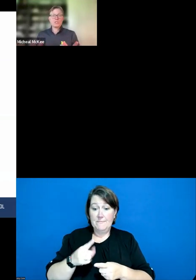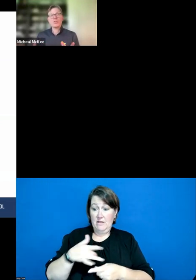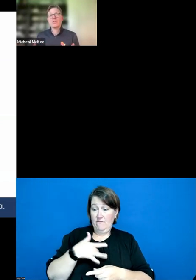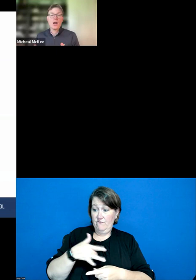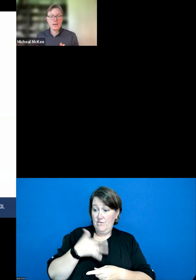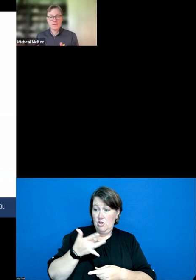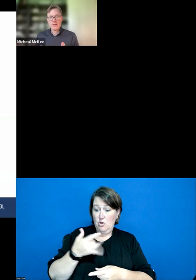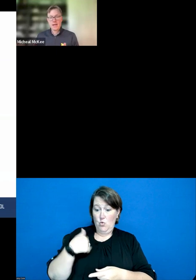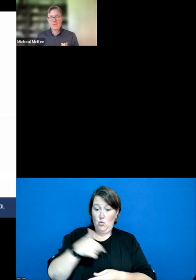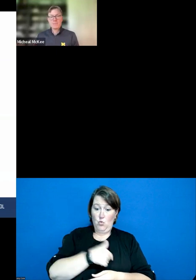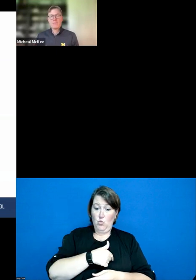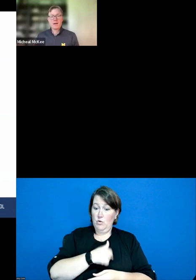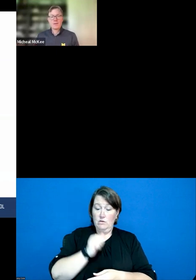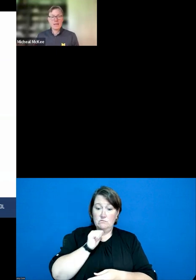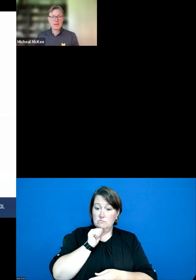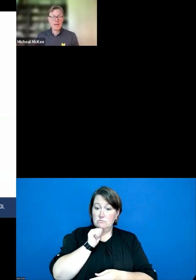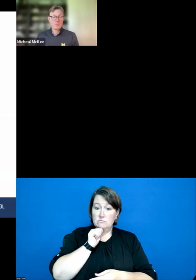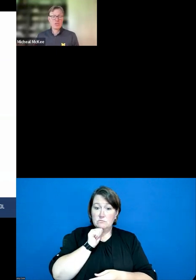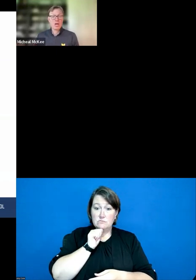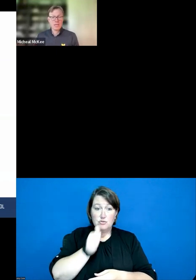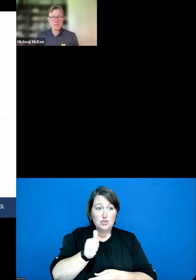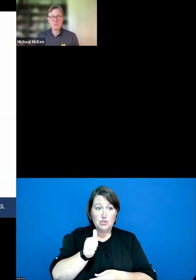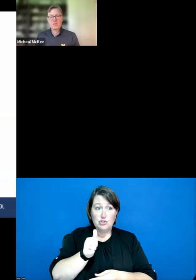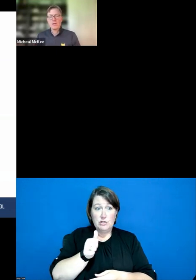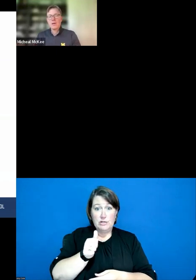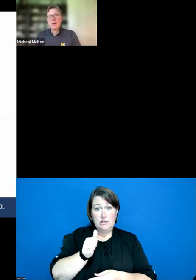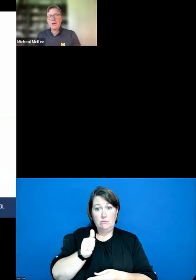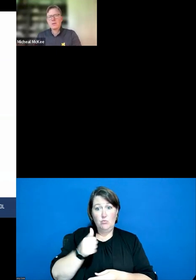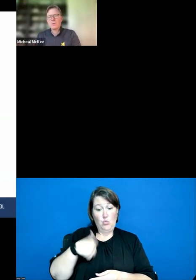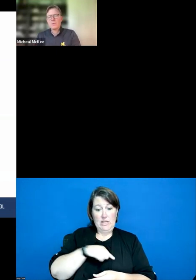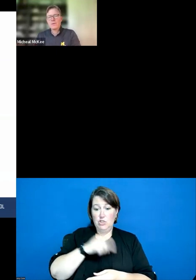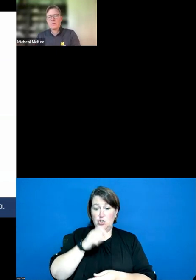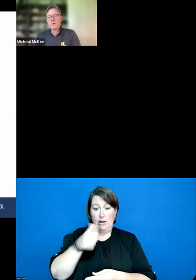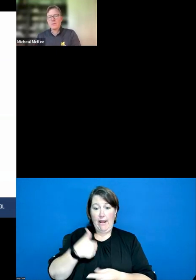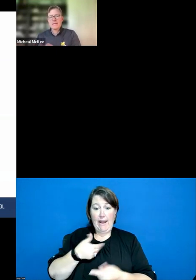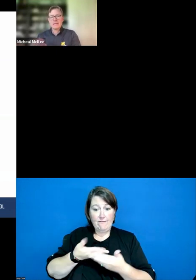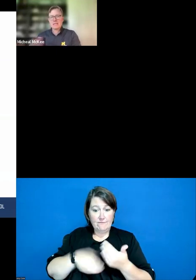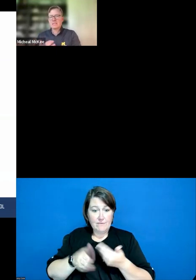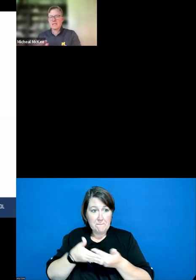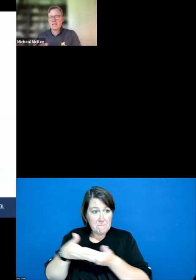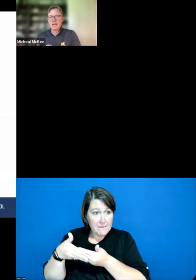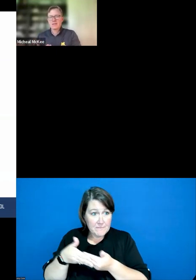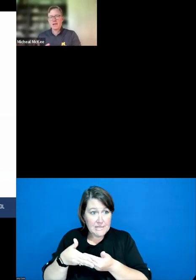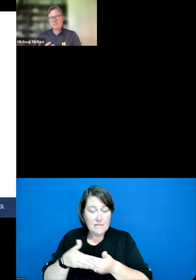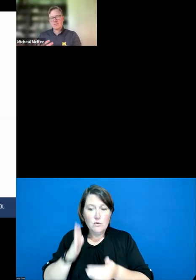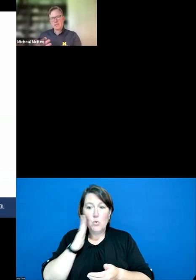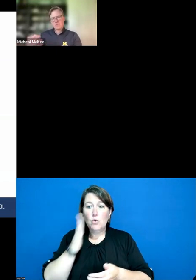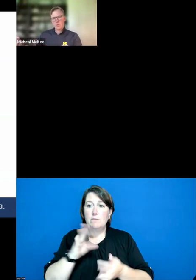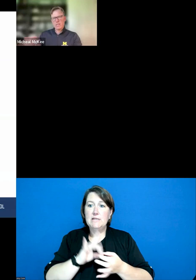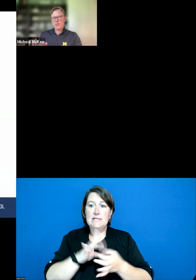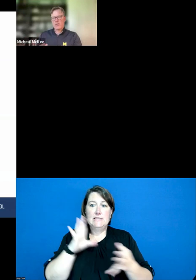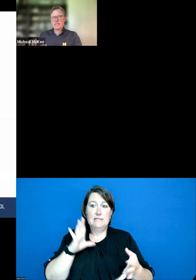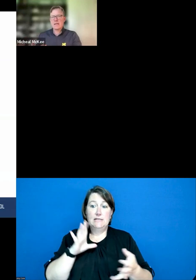should not have a child. And so there's going to be a disconnect. Obviously, if someone is already